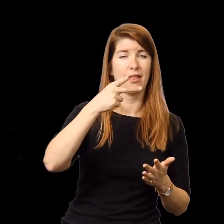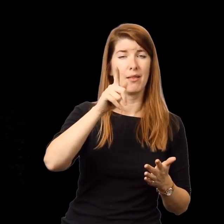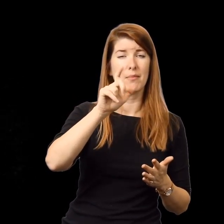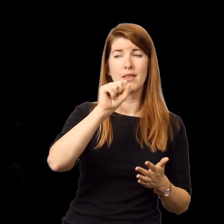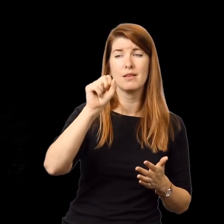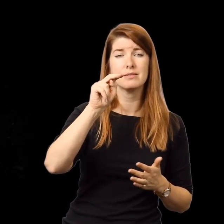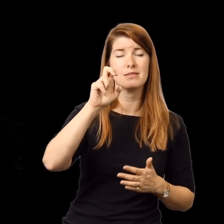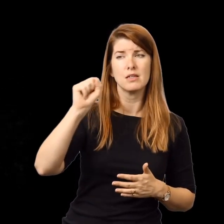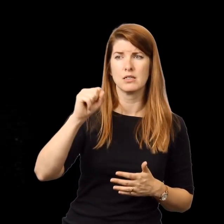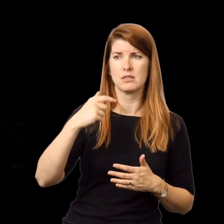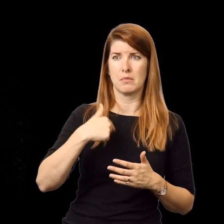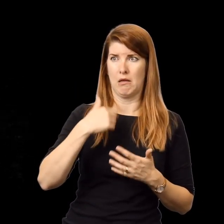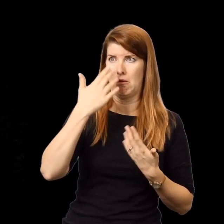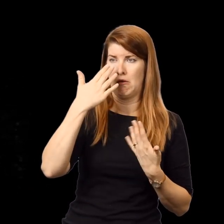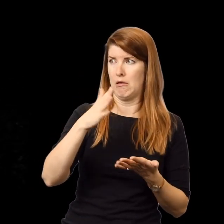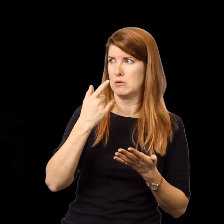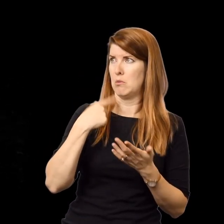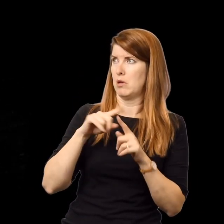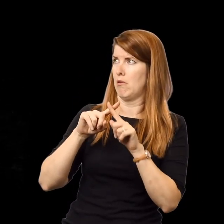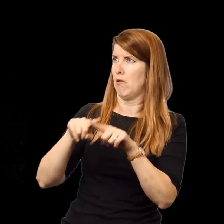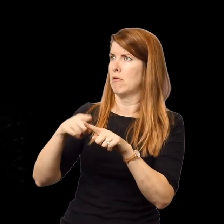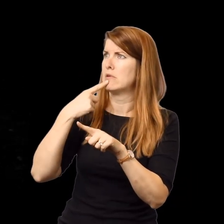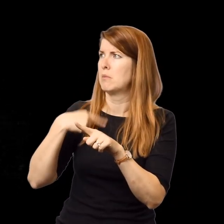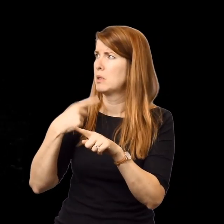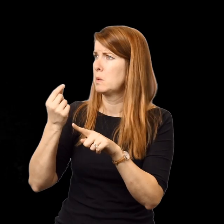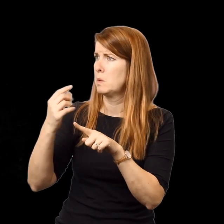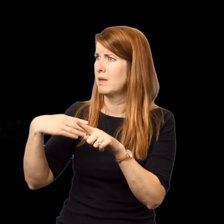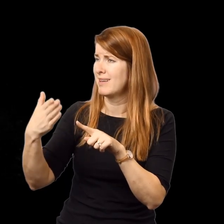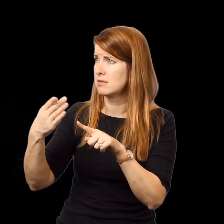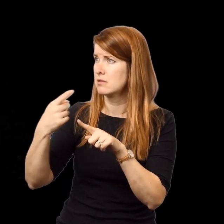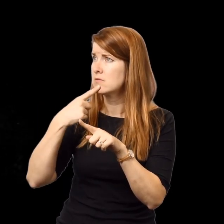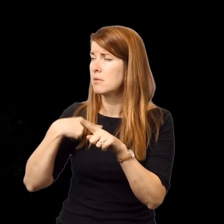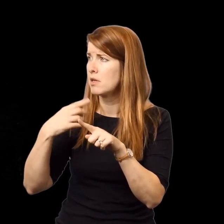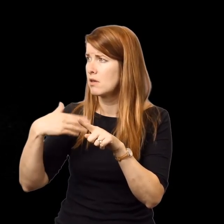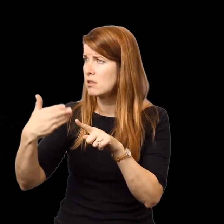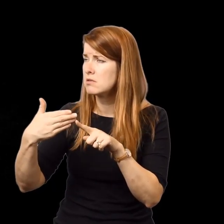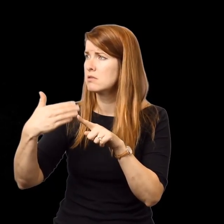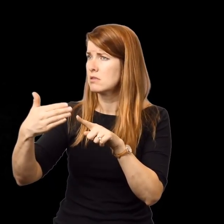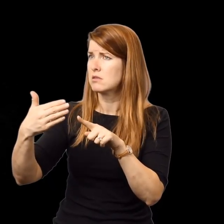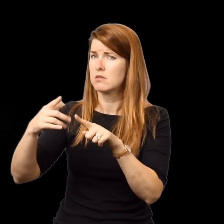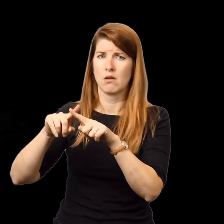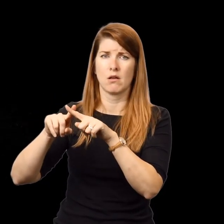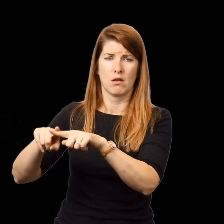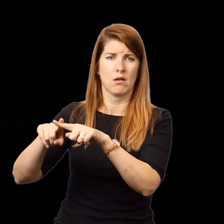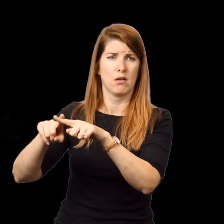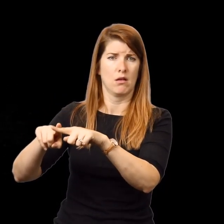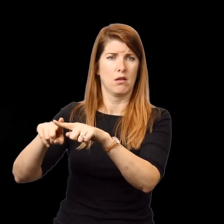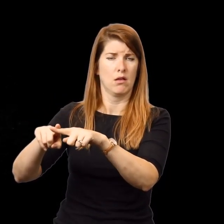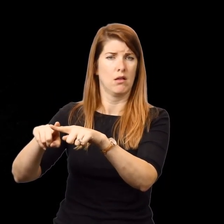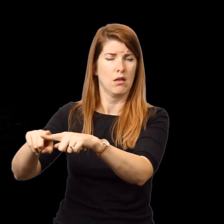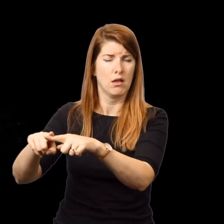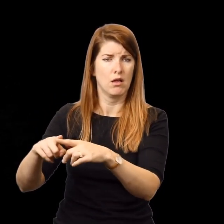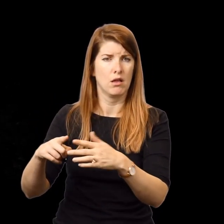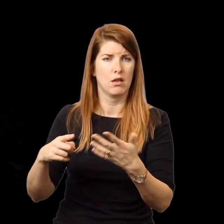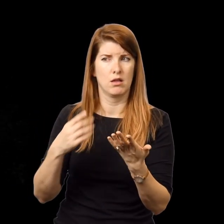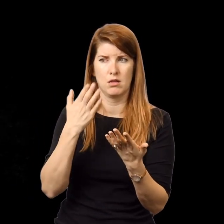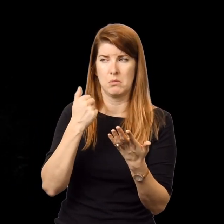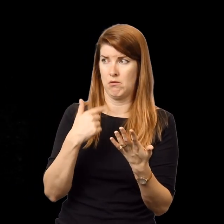I wait to be told where to go, what to do next, because I don't understand what to do and/or